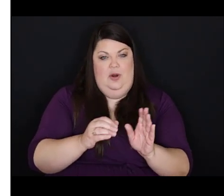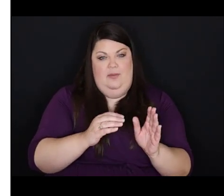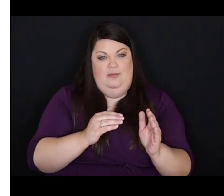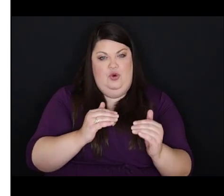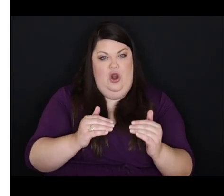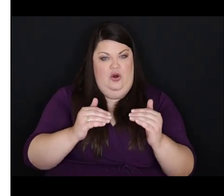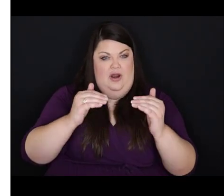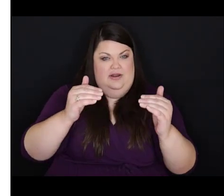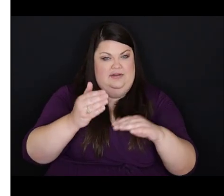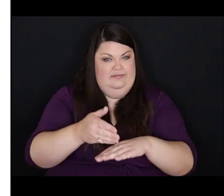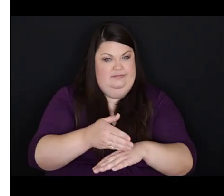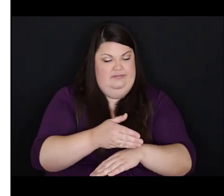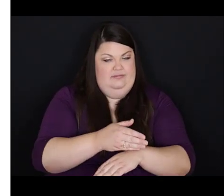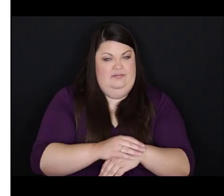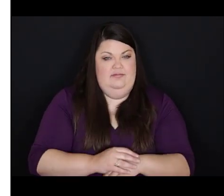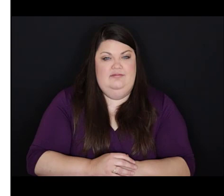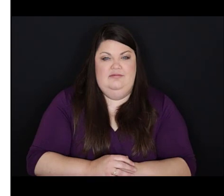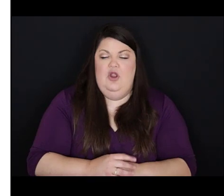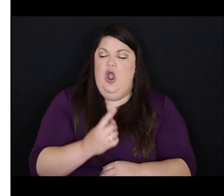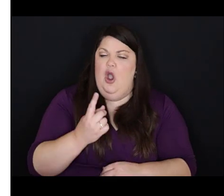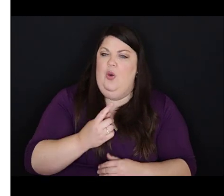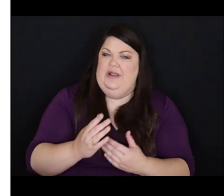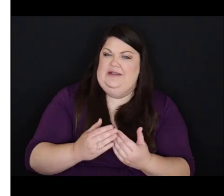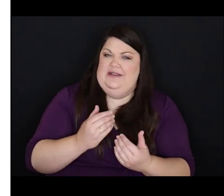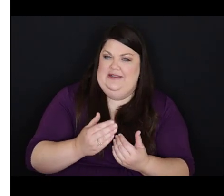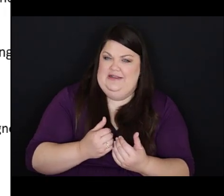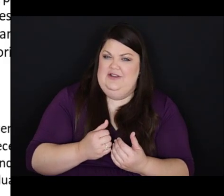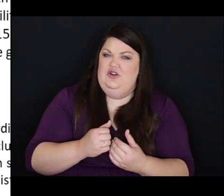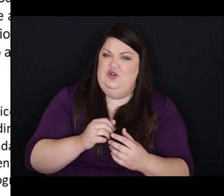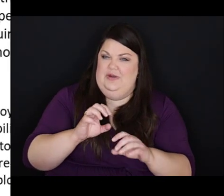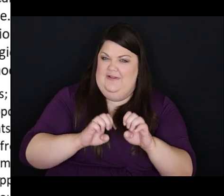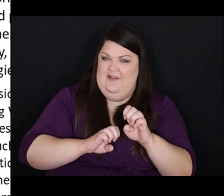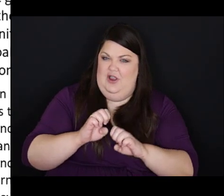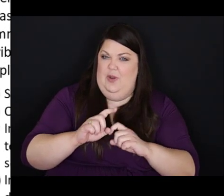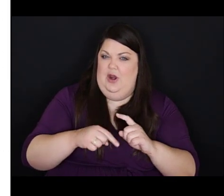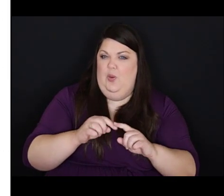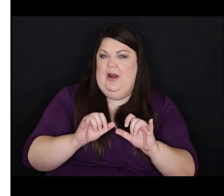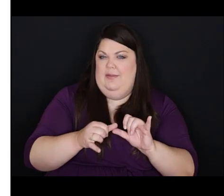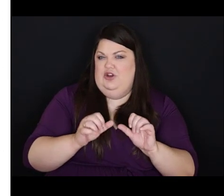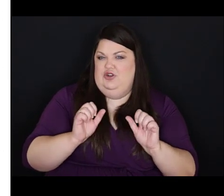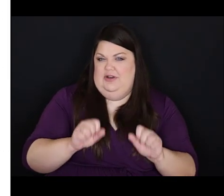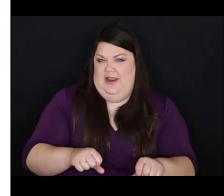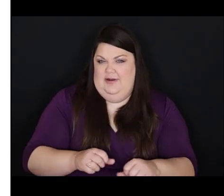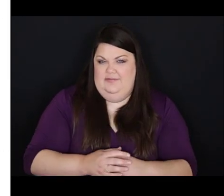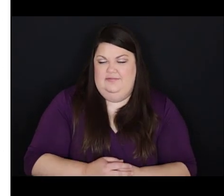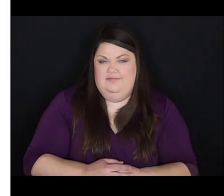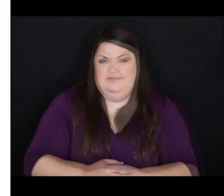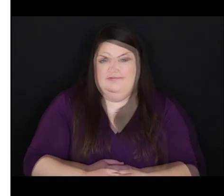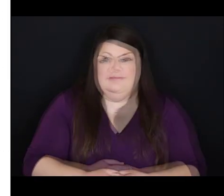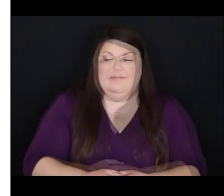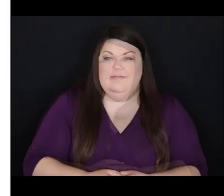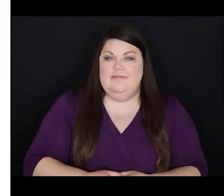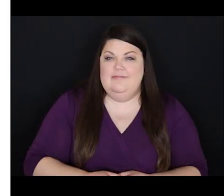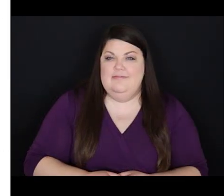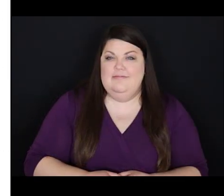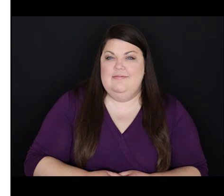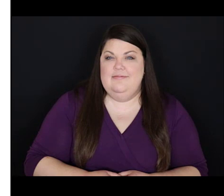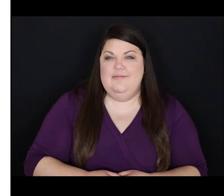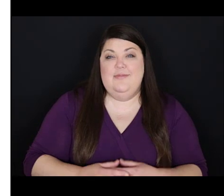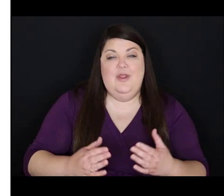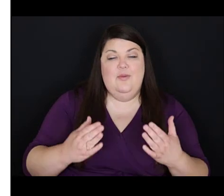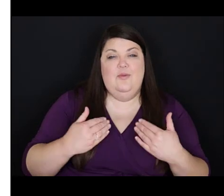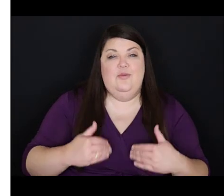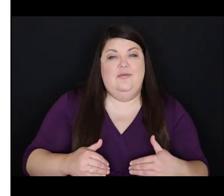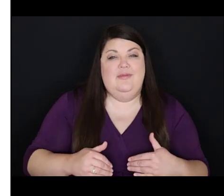easier to evaluate goals that are measurable. Moving on to Description (d) - Evaluation and